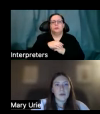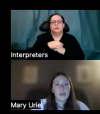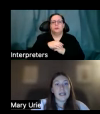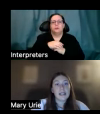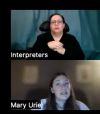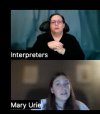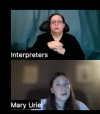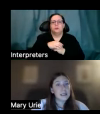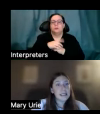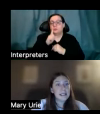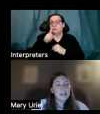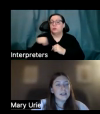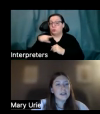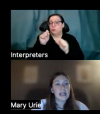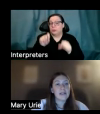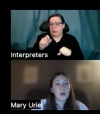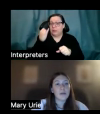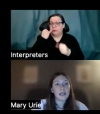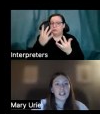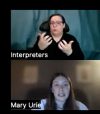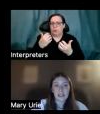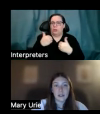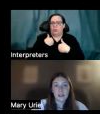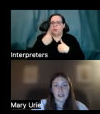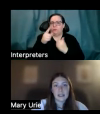You can, if you would like, you can have a one page handout to